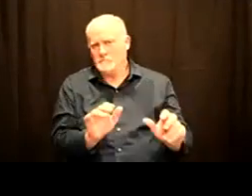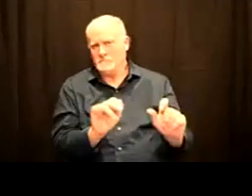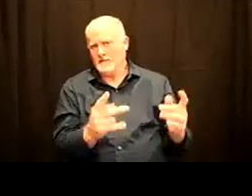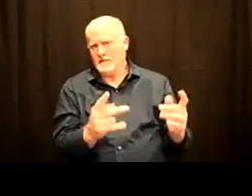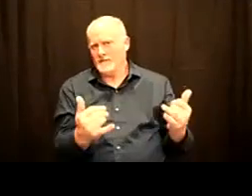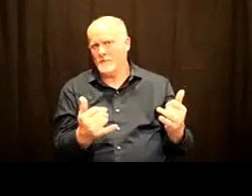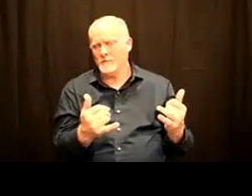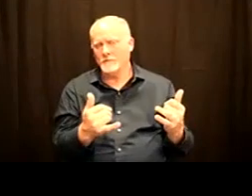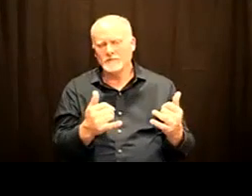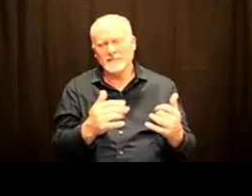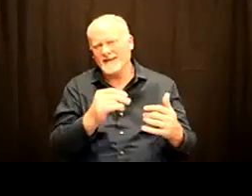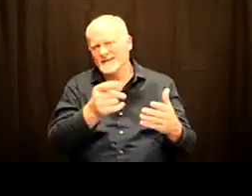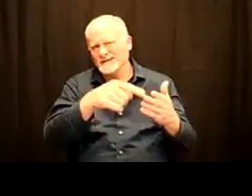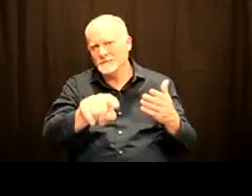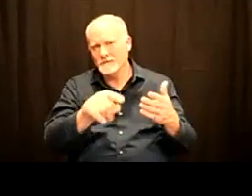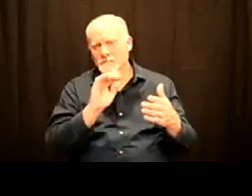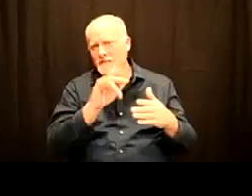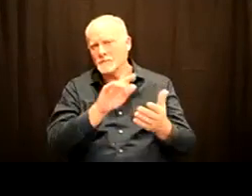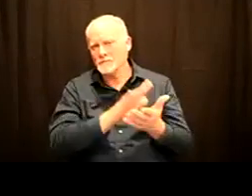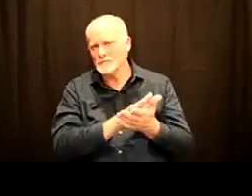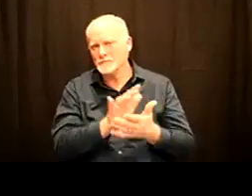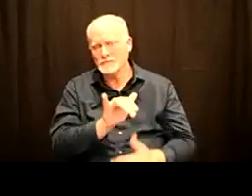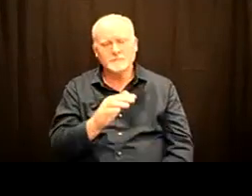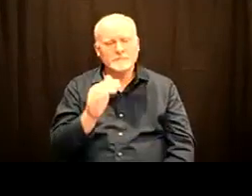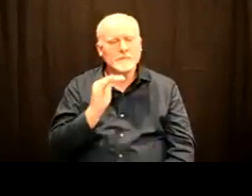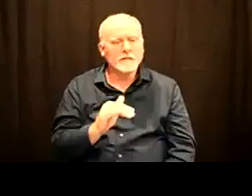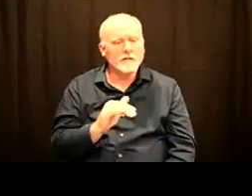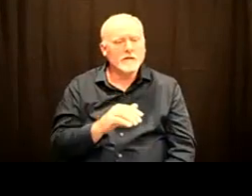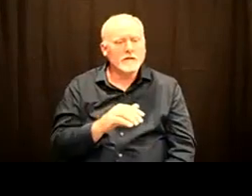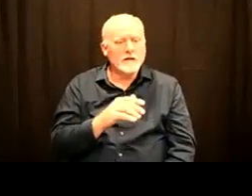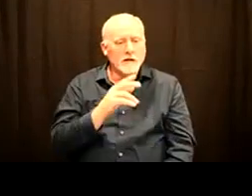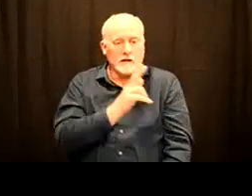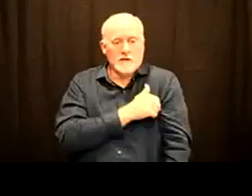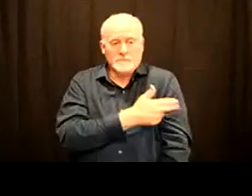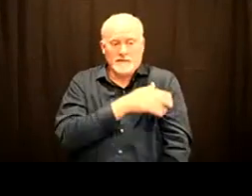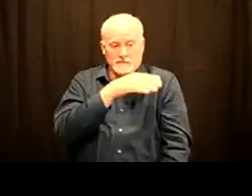to go back next week the hospitalization curve is an estimation based on the estimated cases